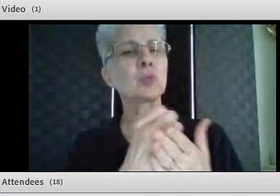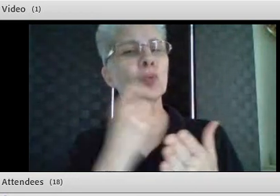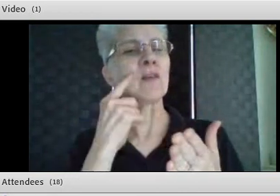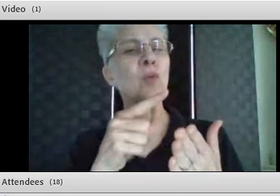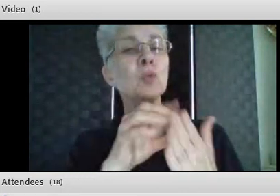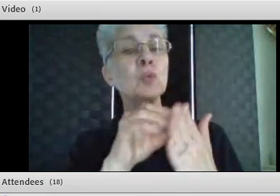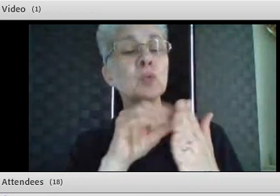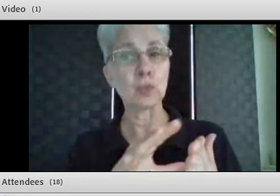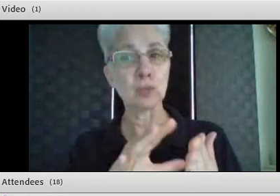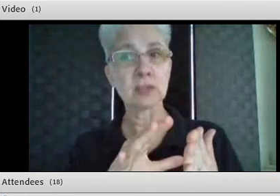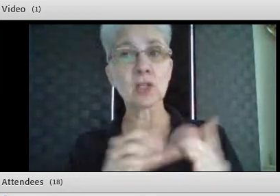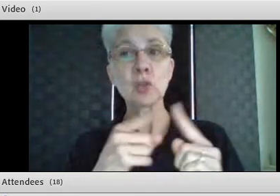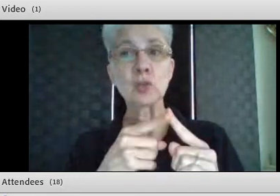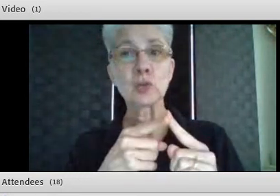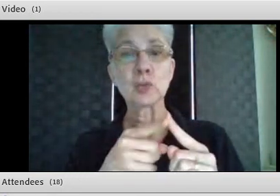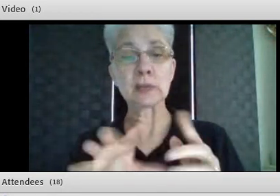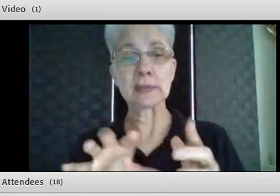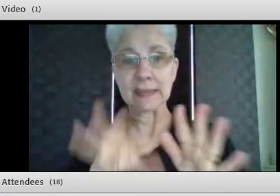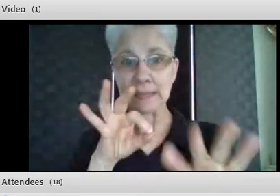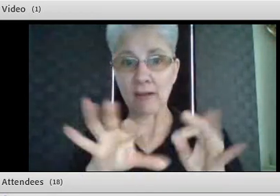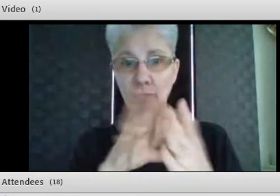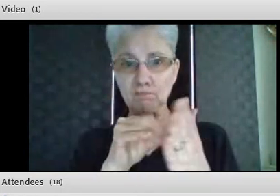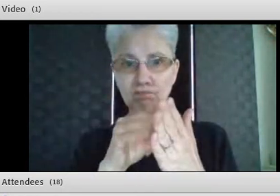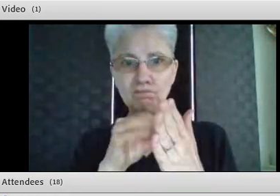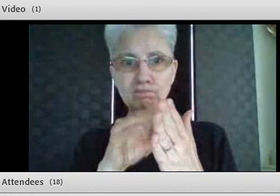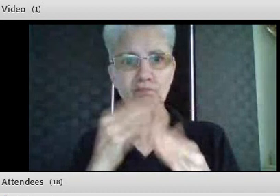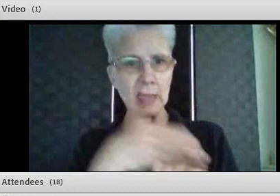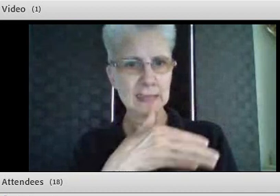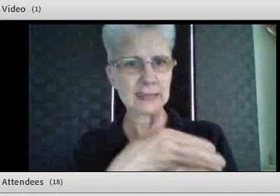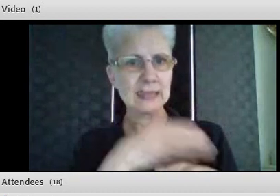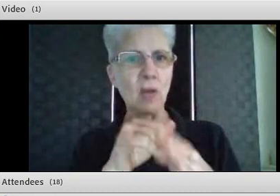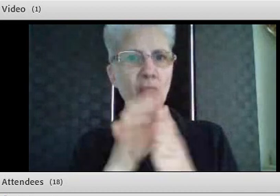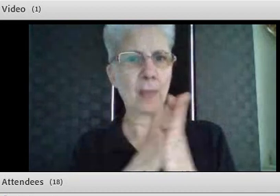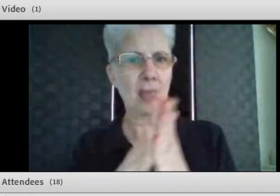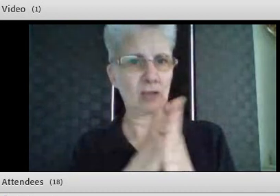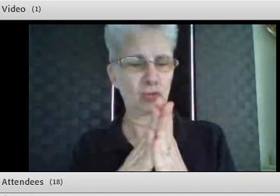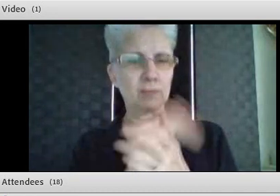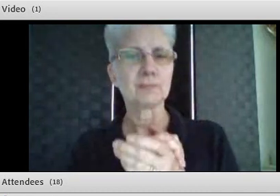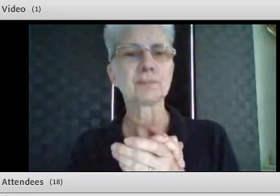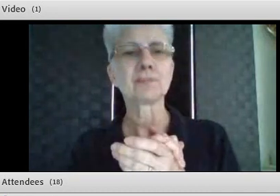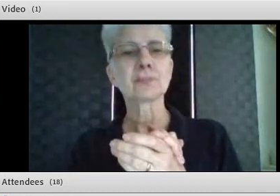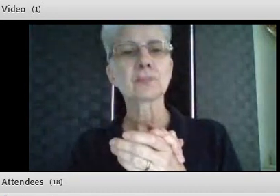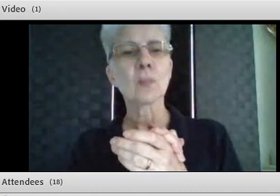for students to discover and excel at their passions.